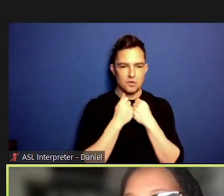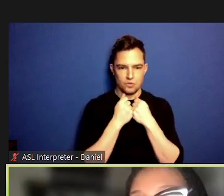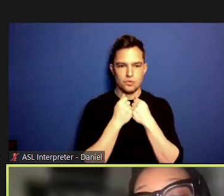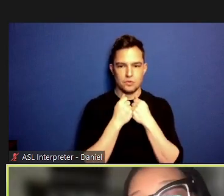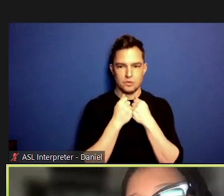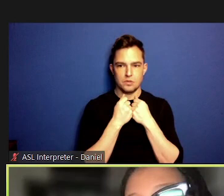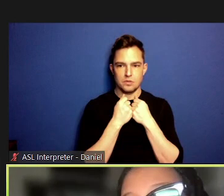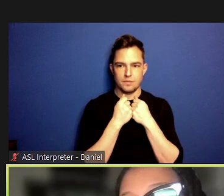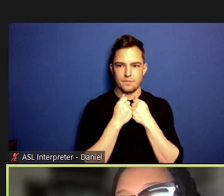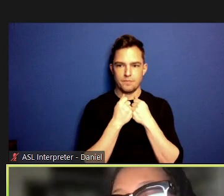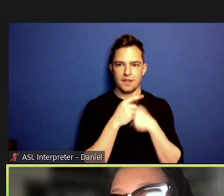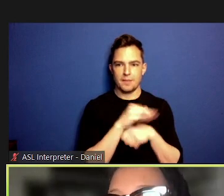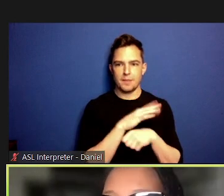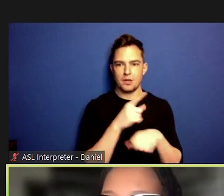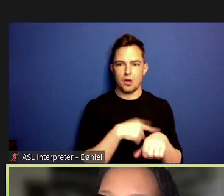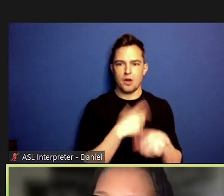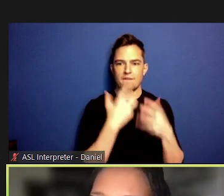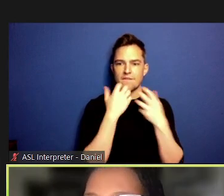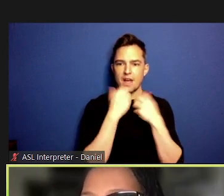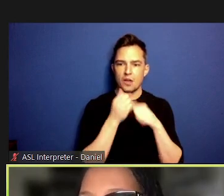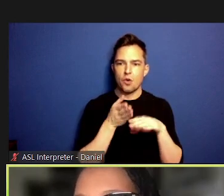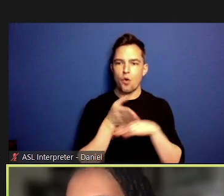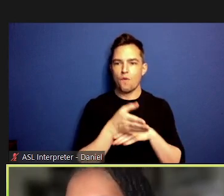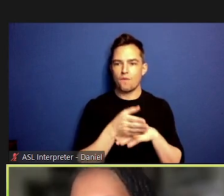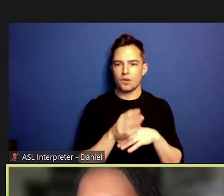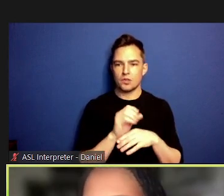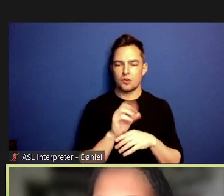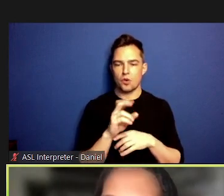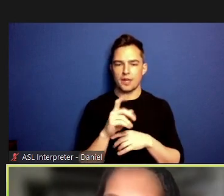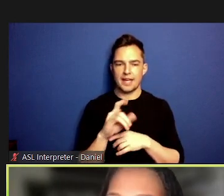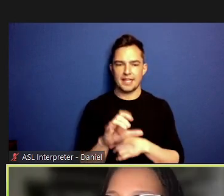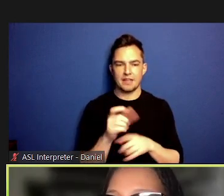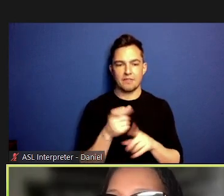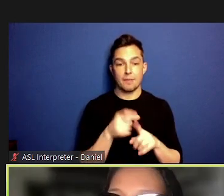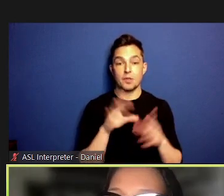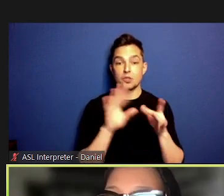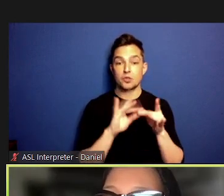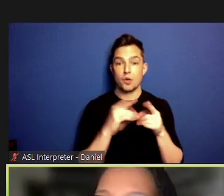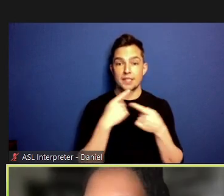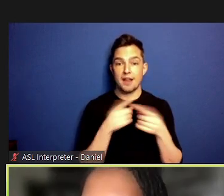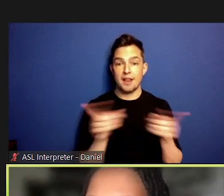been long valued over the organic storytelling, you know, and everything that we come from